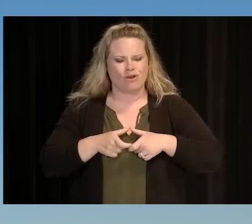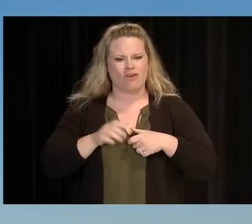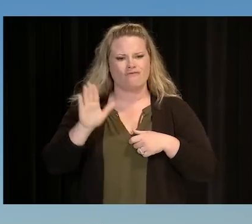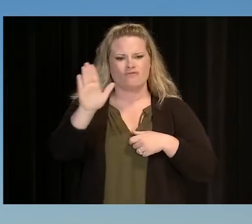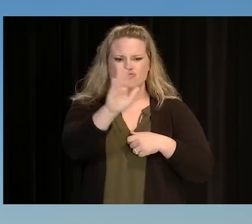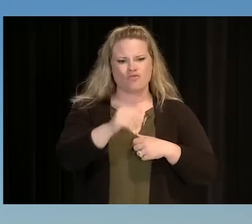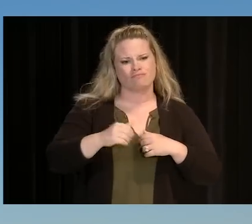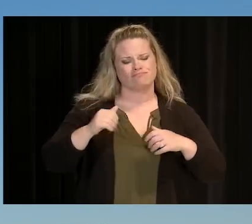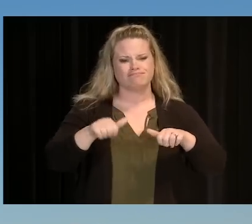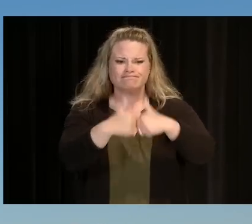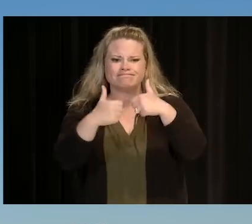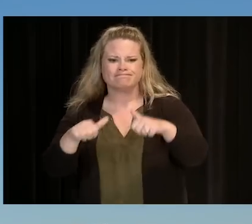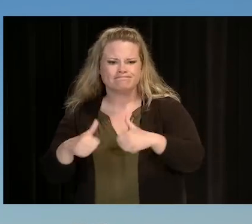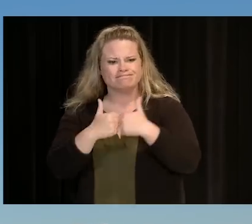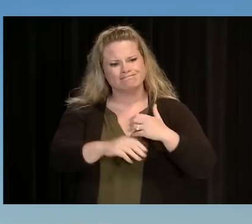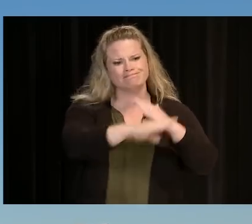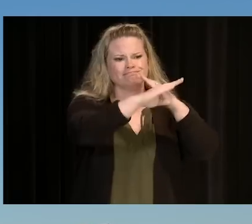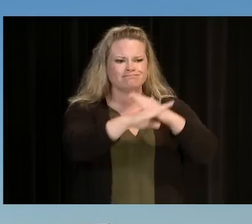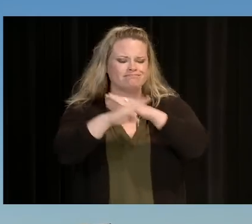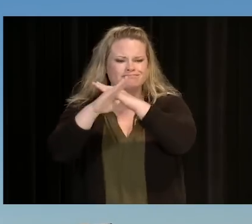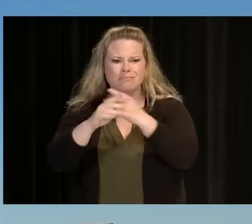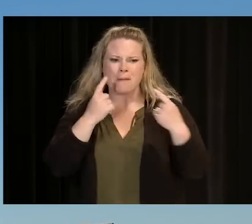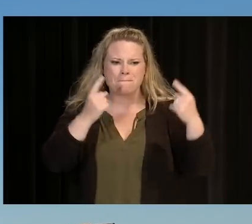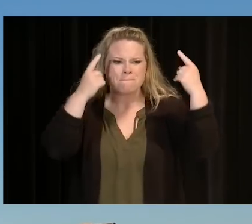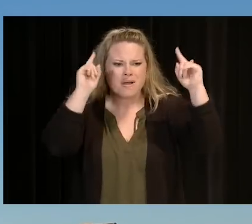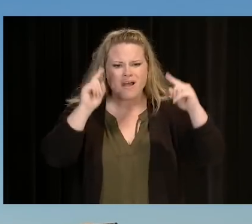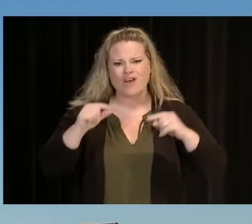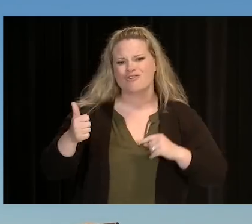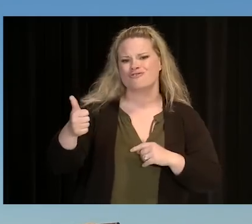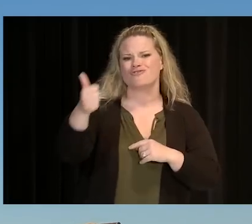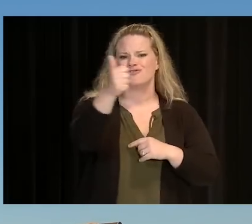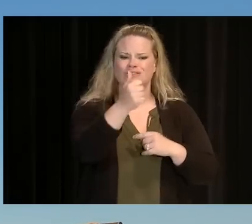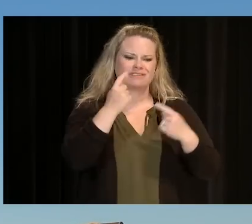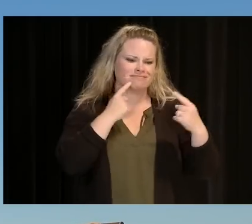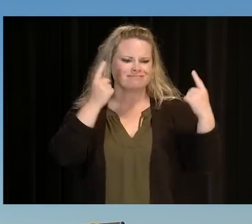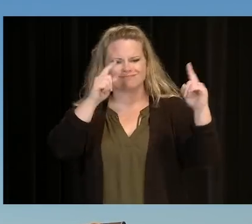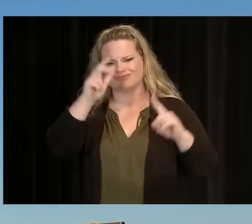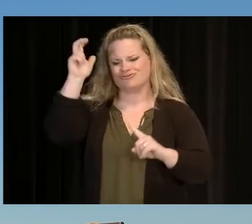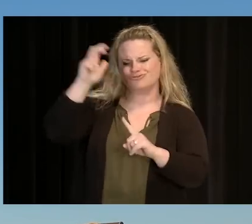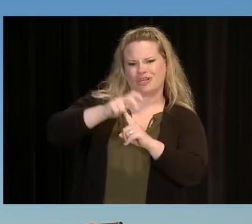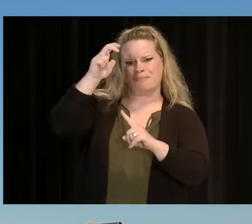TO JUMP OVER AND ALL THE OBSTACLES YOU HAD TO RUN THROUGH. YOU ARE AN OLYMPIC CHAMPION.